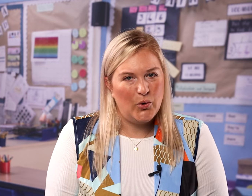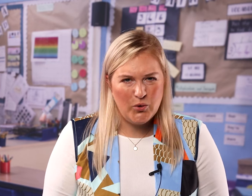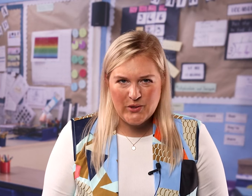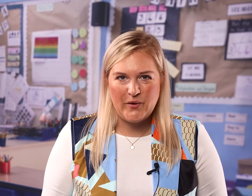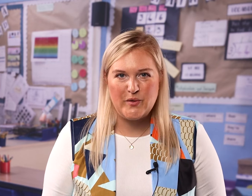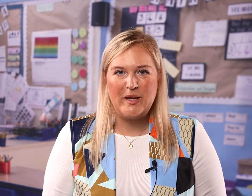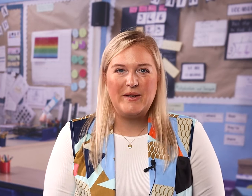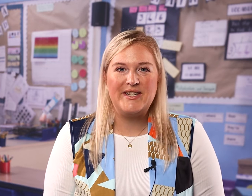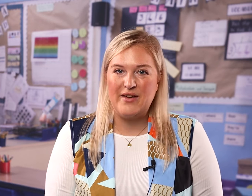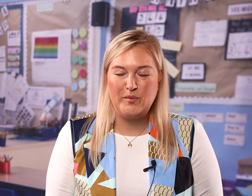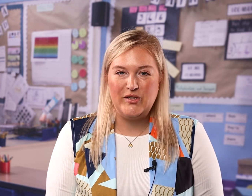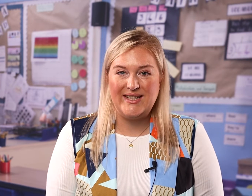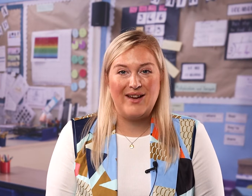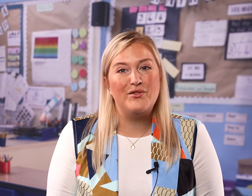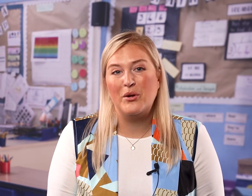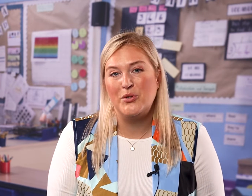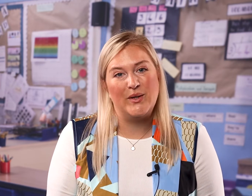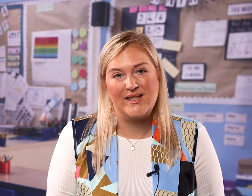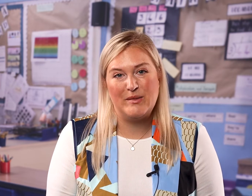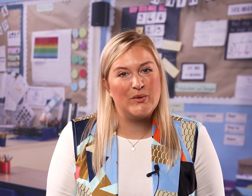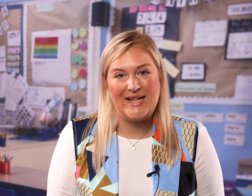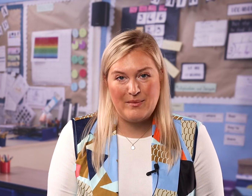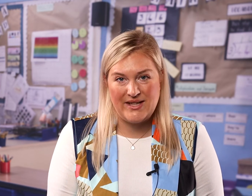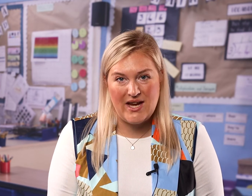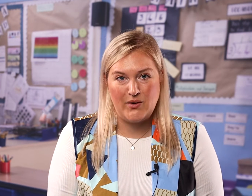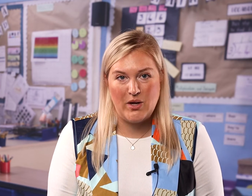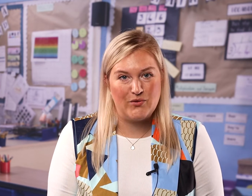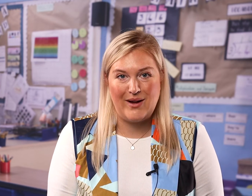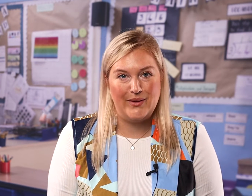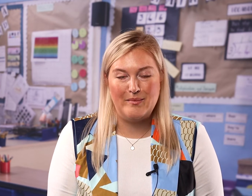All too often people in the Deaf community have no choice but to adapt to the hearing world around